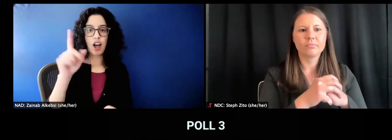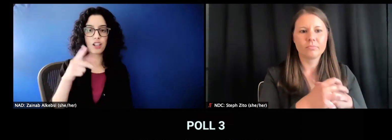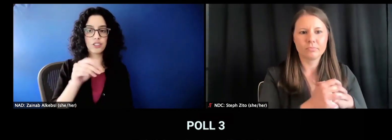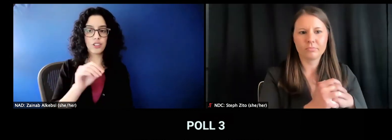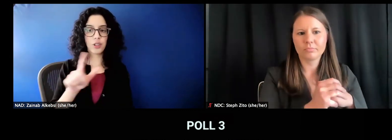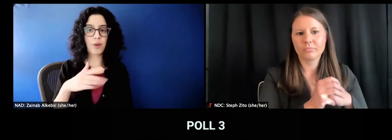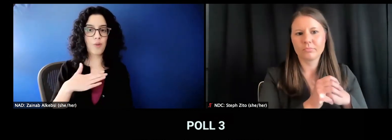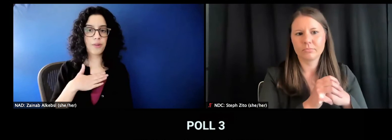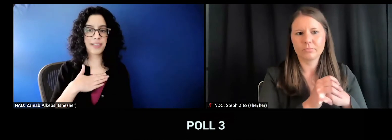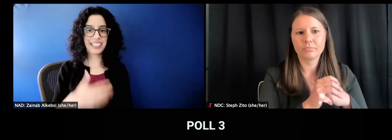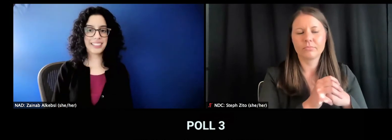Please launch the poll.